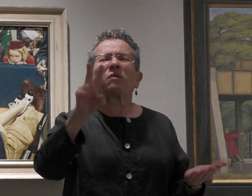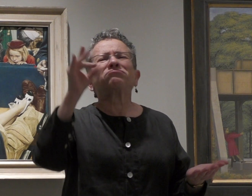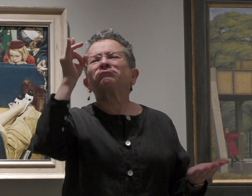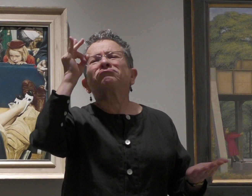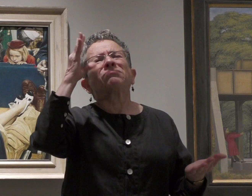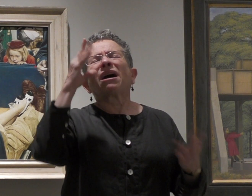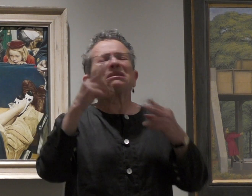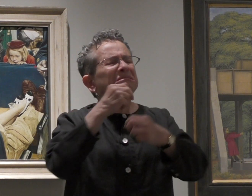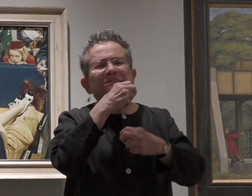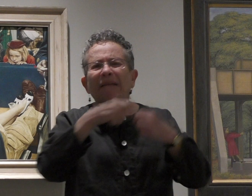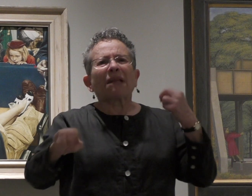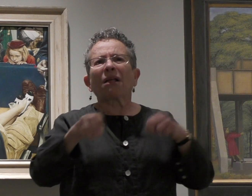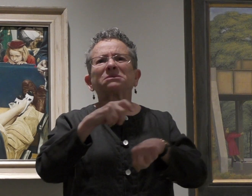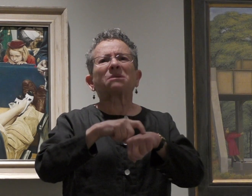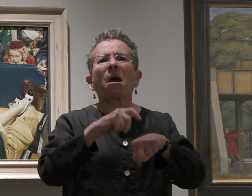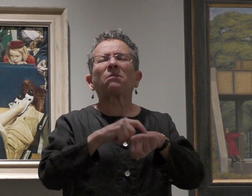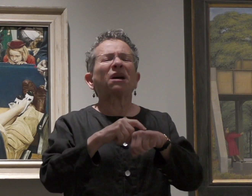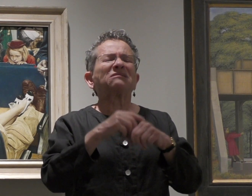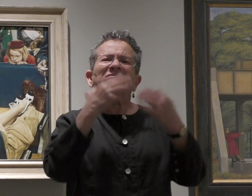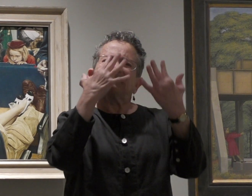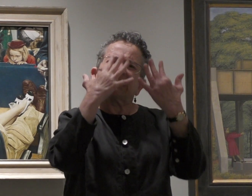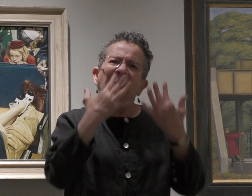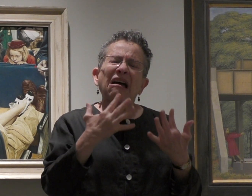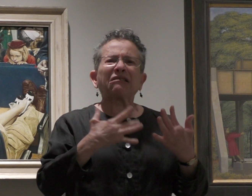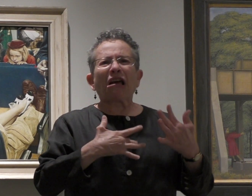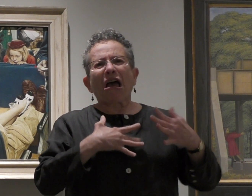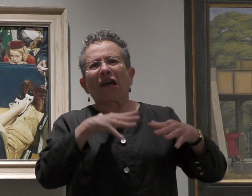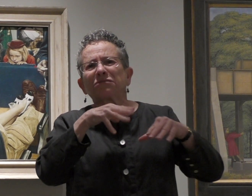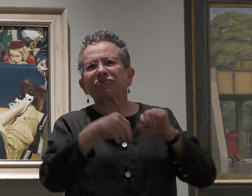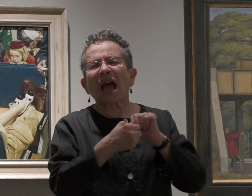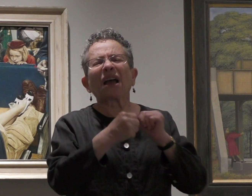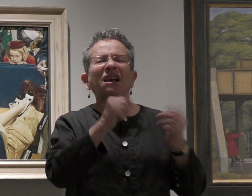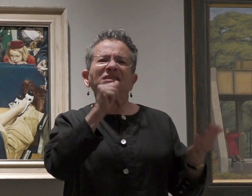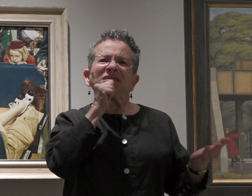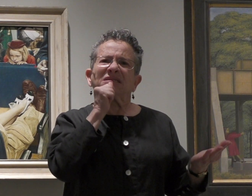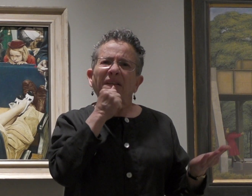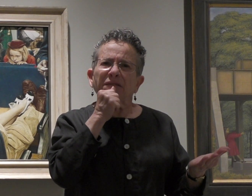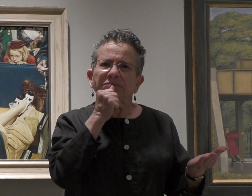This was a brutally tragic time of sadness, grief, and suffering.